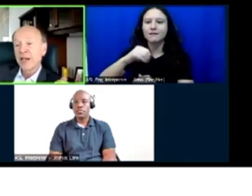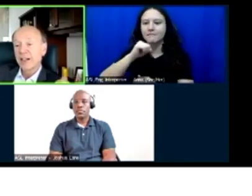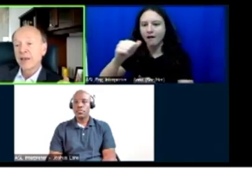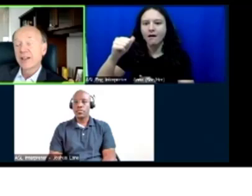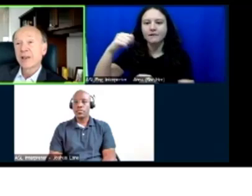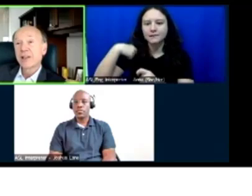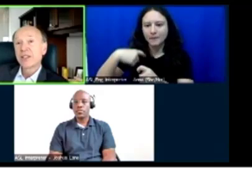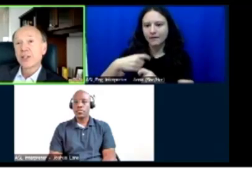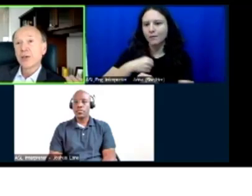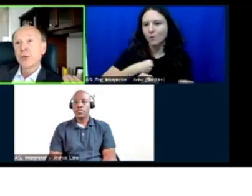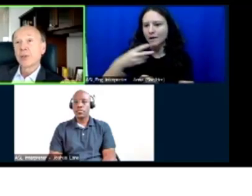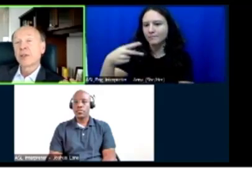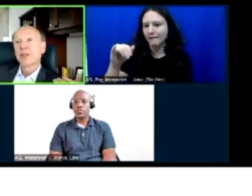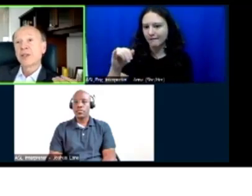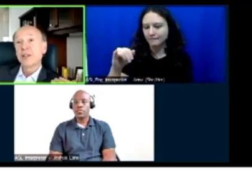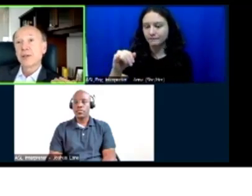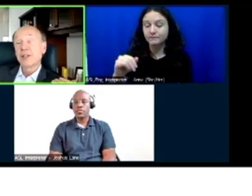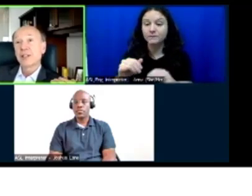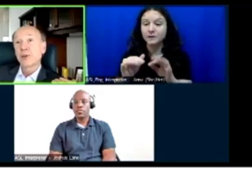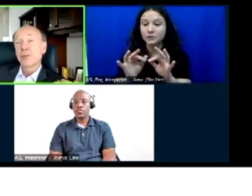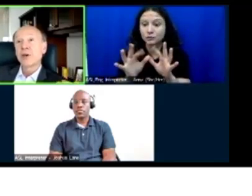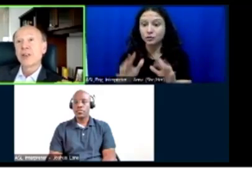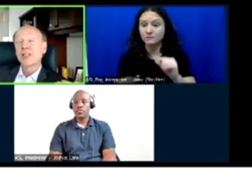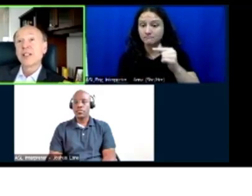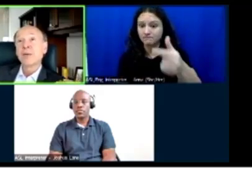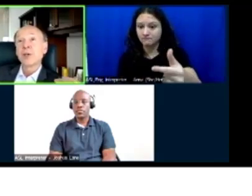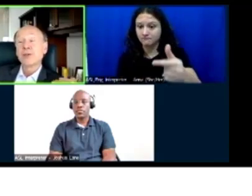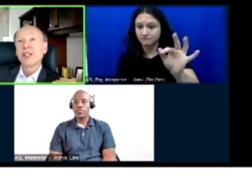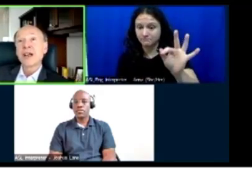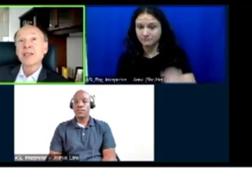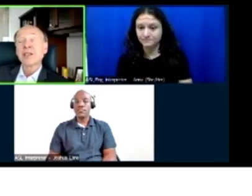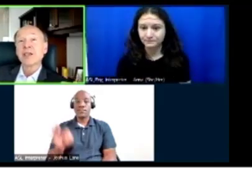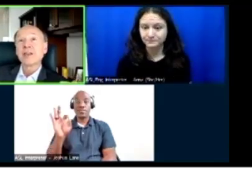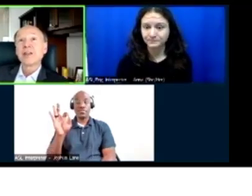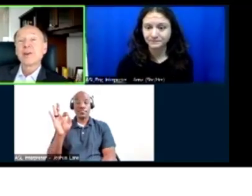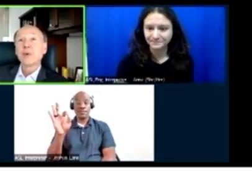And so, the point is that with redaction,